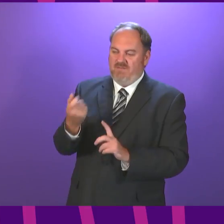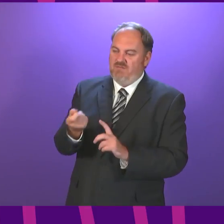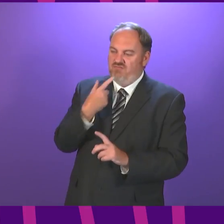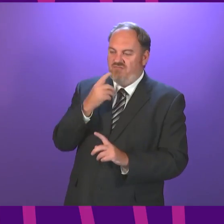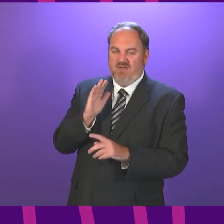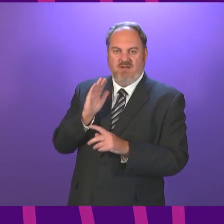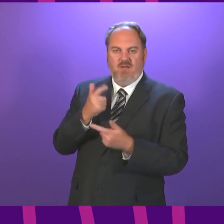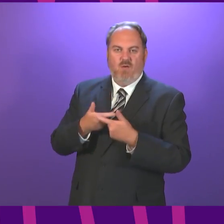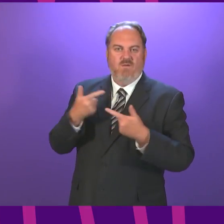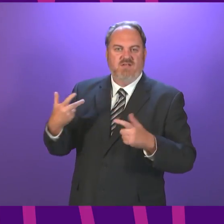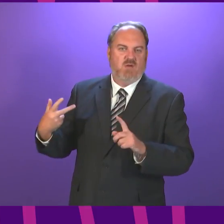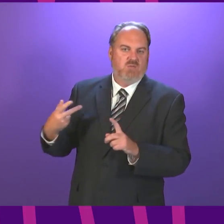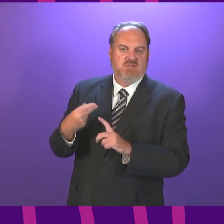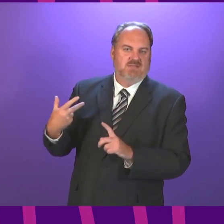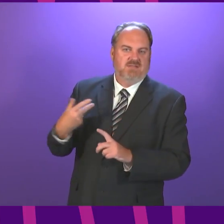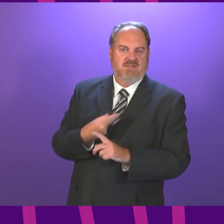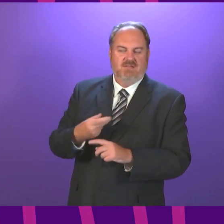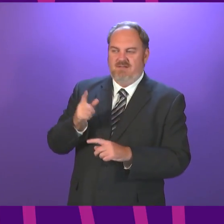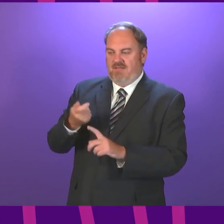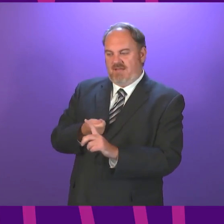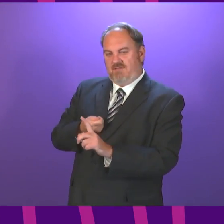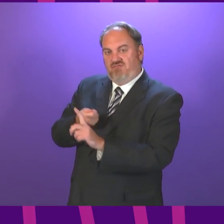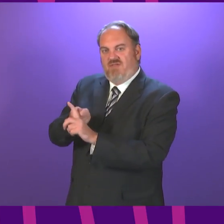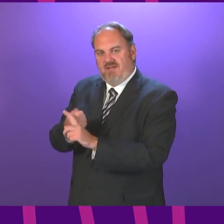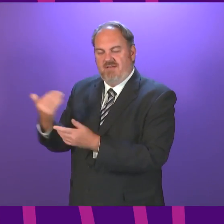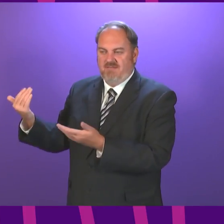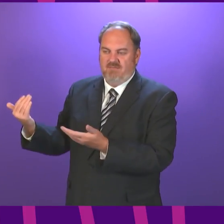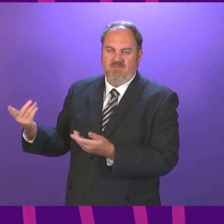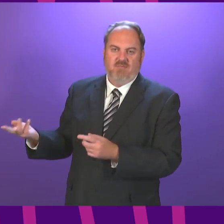was able to make some exceptions, so that we could safely, medically and legally widen